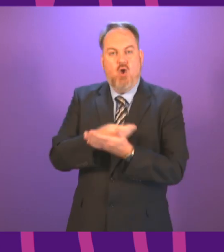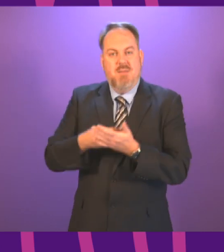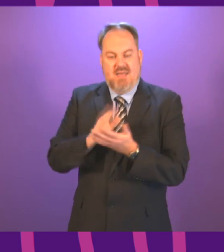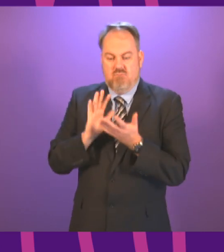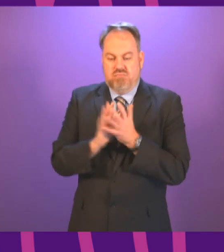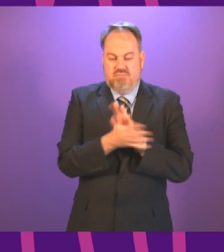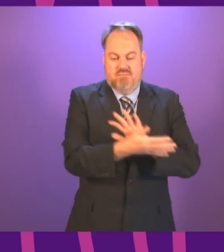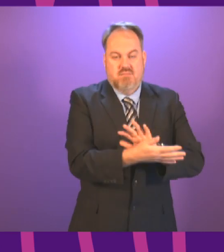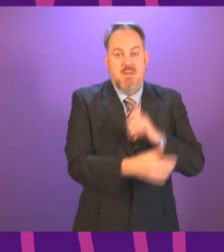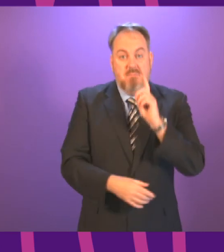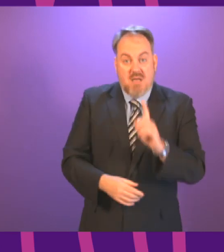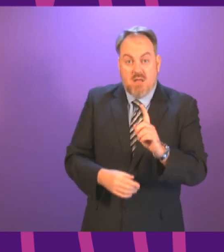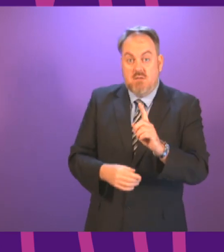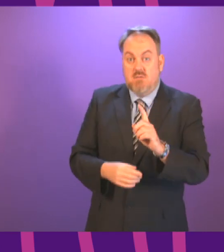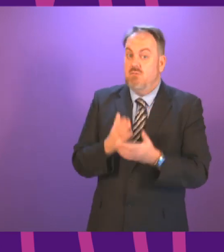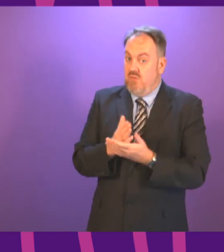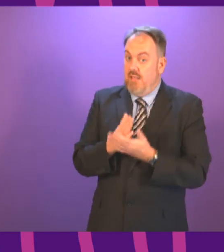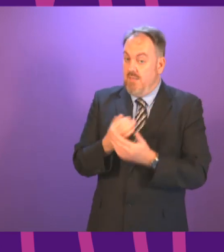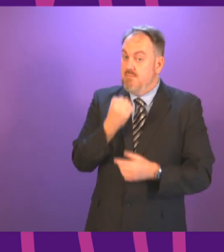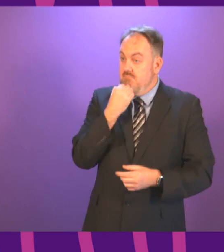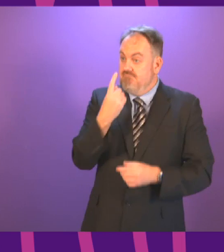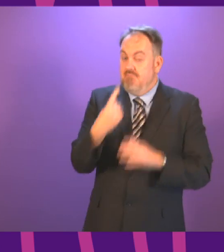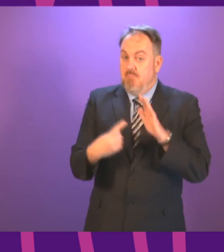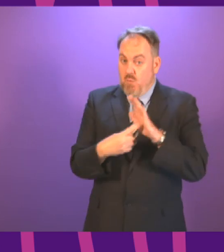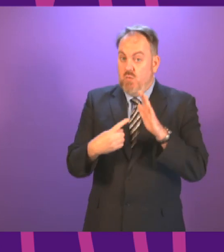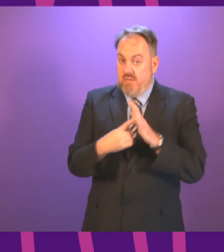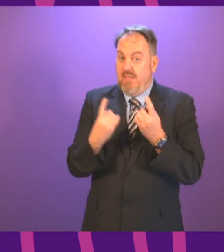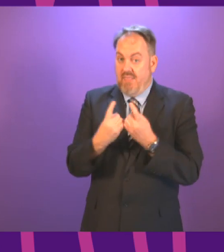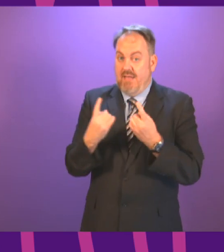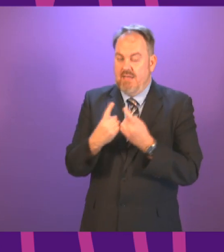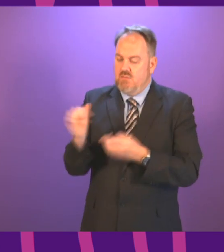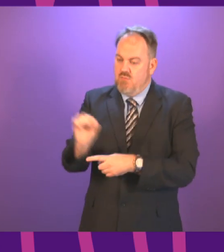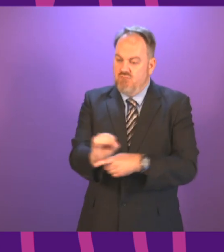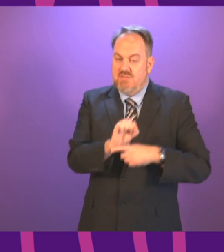that would do to our economy. It is also driven by the central objective of protecting, as